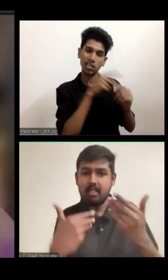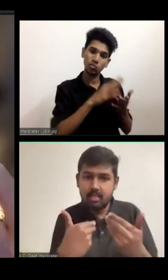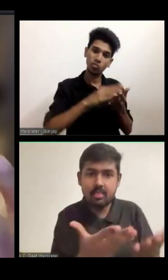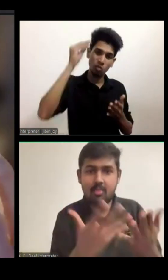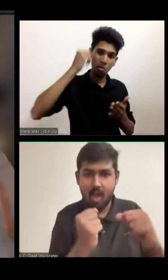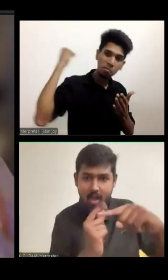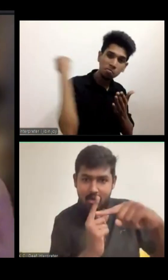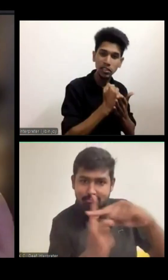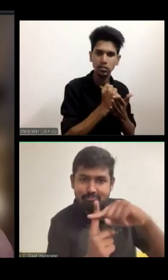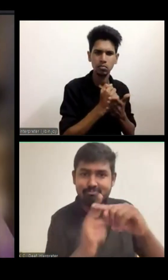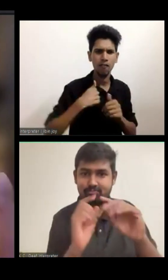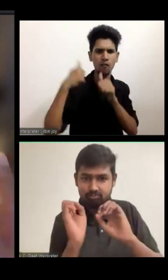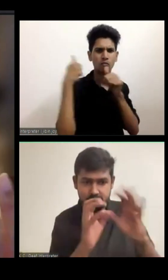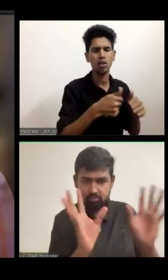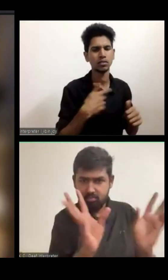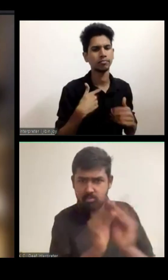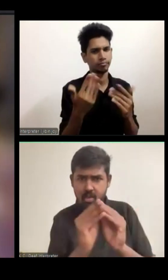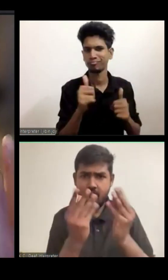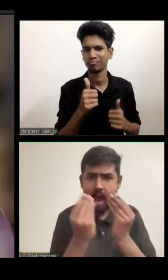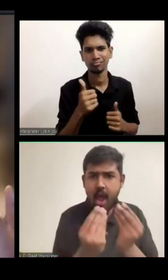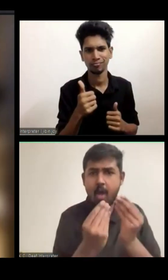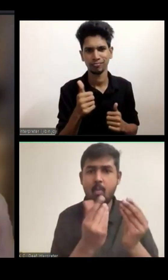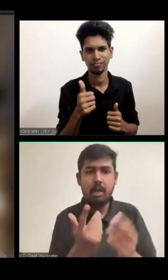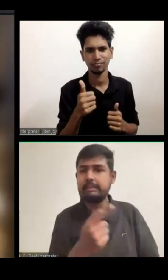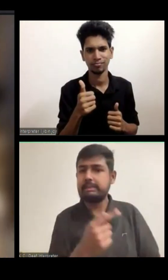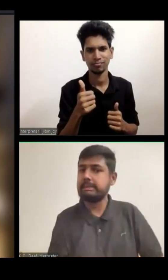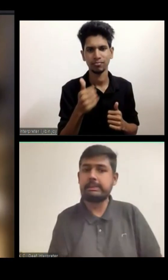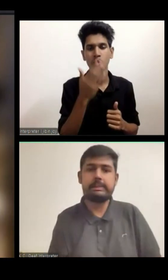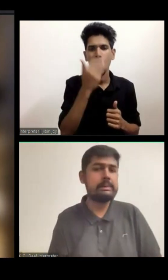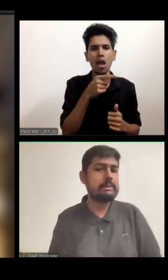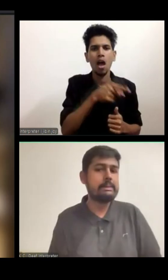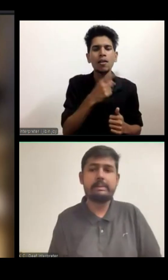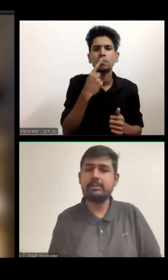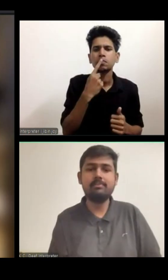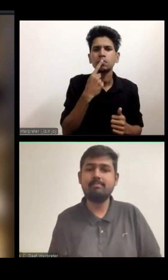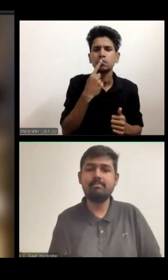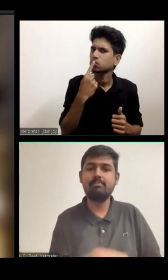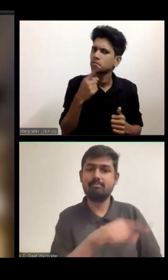Like... What they like... Like cars... And use cars to teach them mathematics.